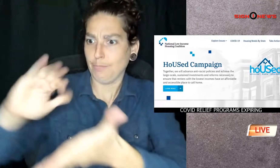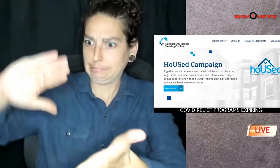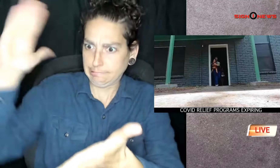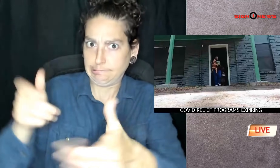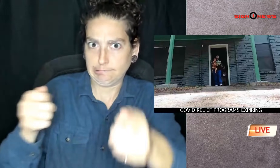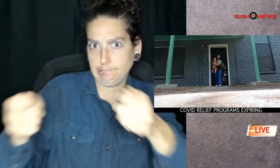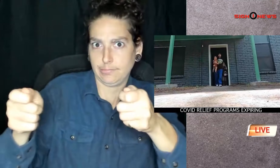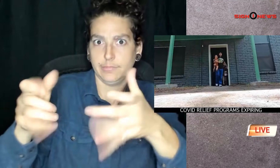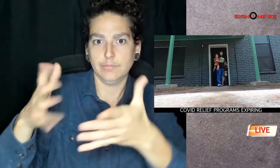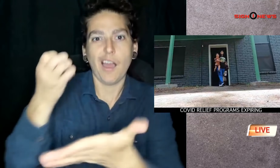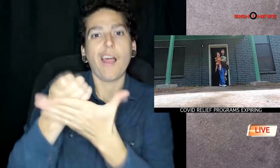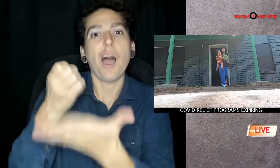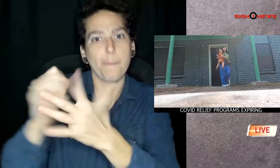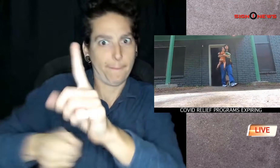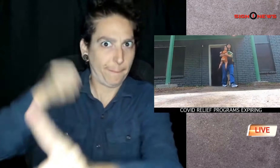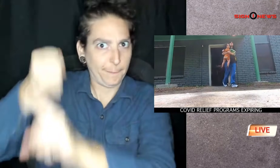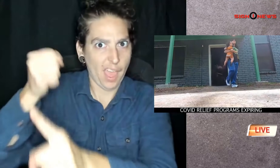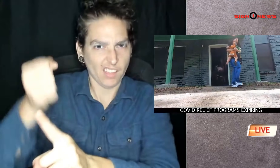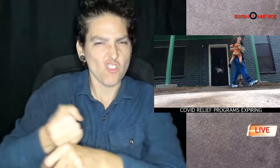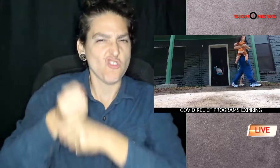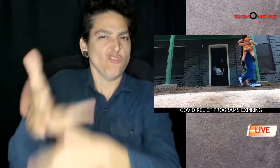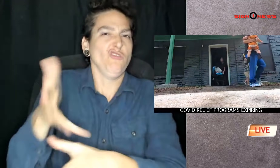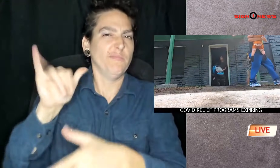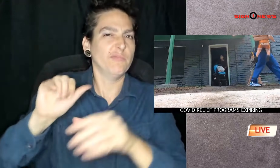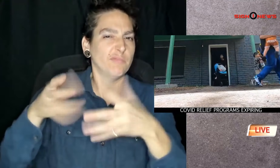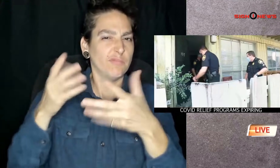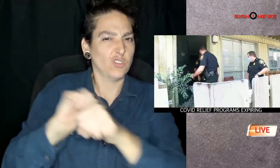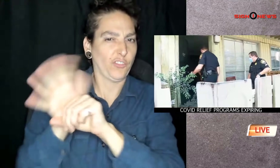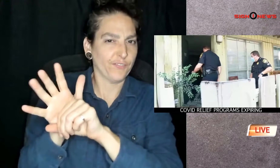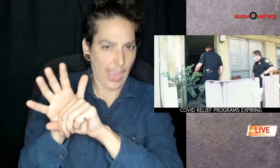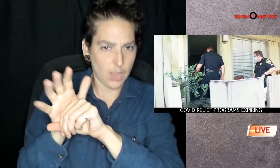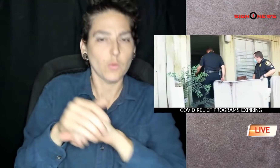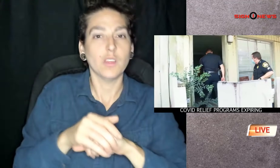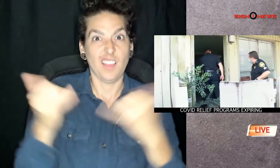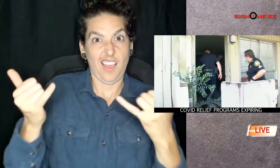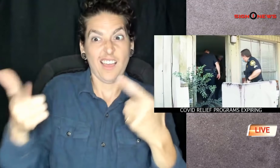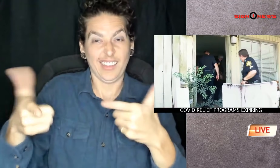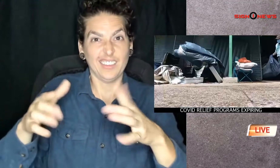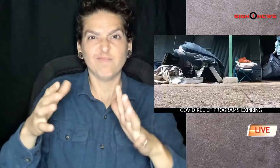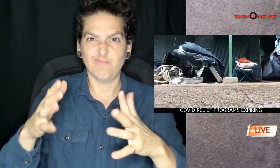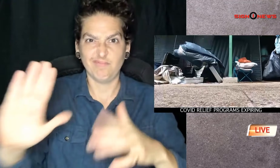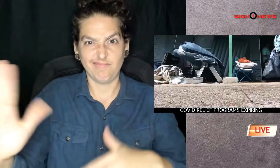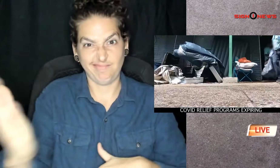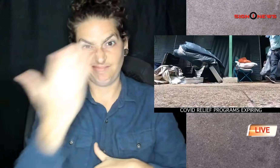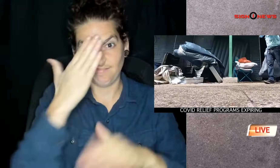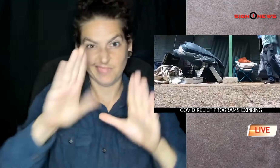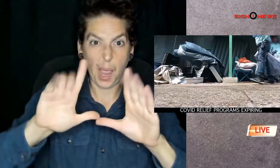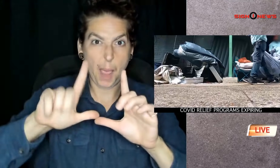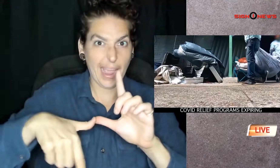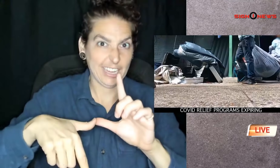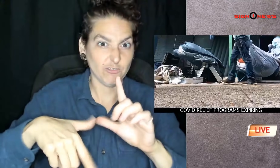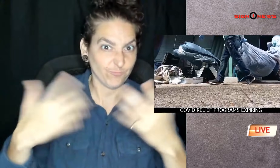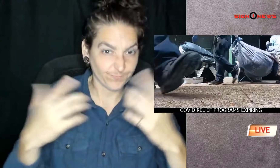were created to minimize the economic impact caused by the Covid 19 pandemic are now starting